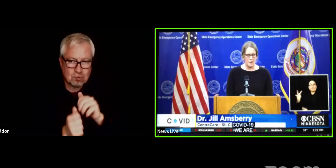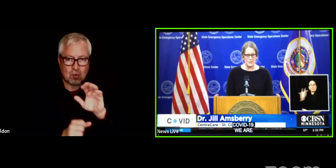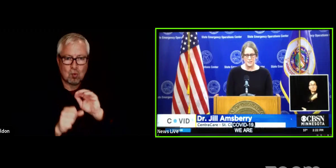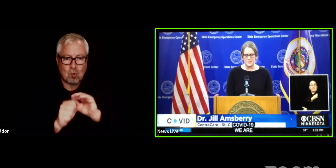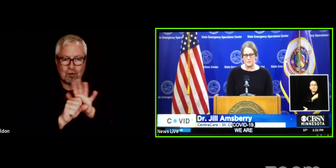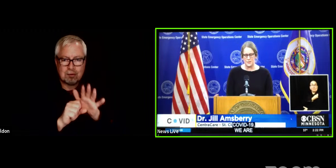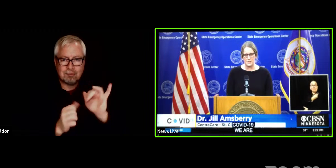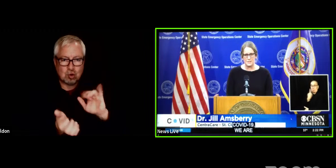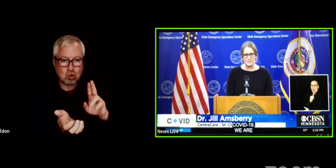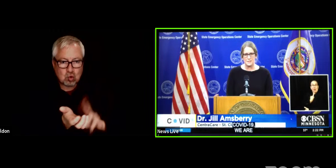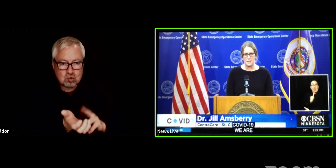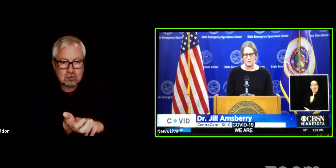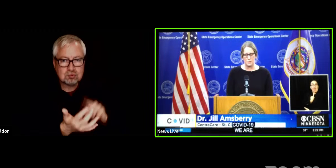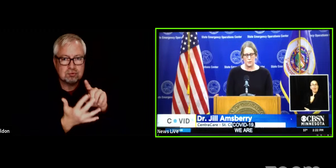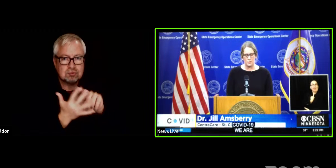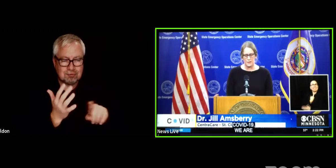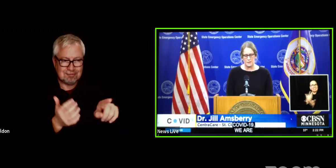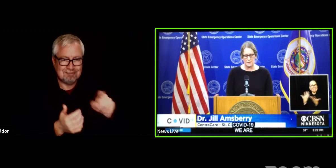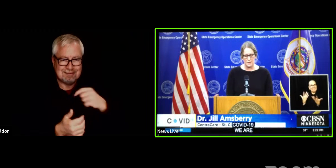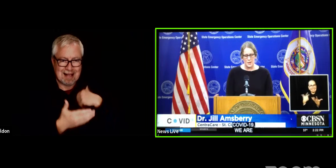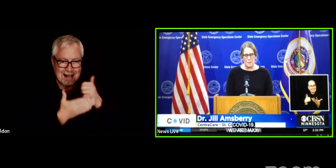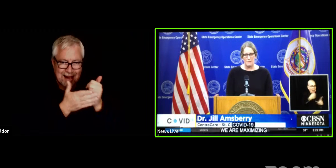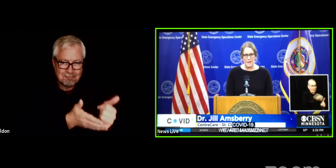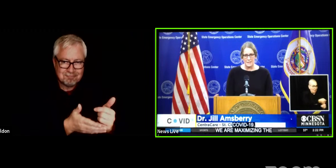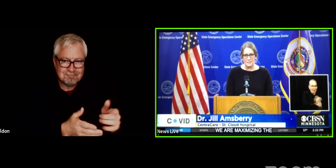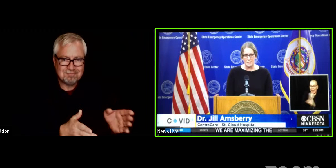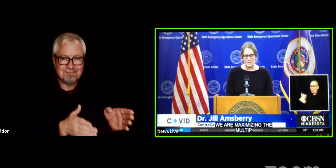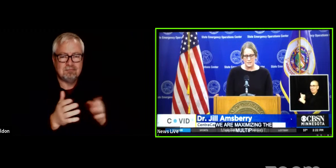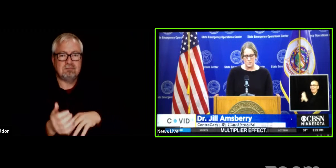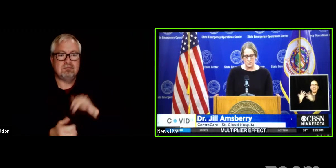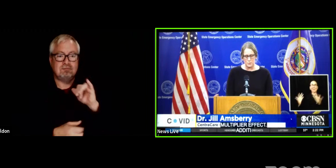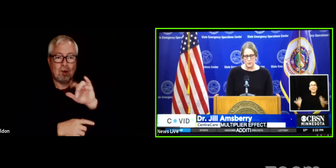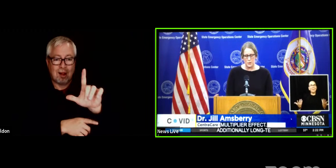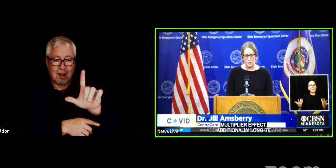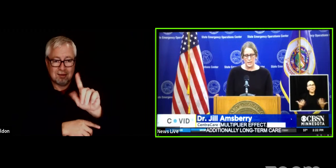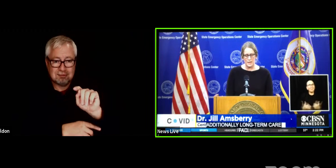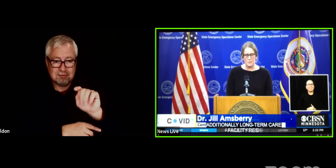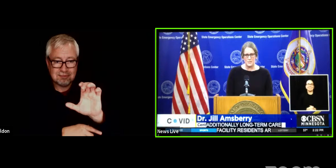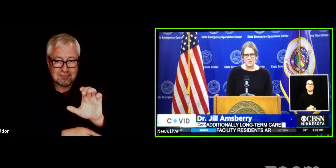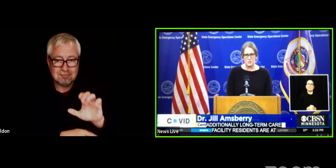RISK OF SEVERE DISEASE AND DEATH FROM COVID. BY VACCINATING THIS GROUP, WE HAVE THE POTENTIAL